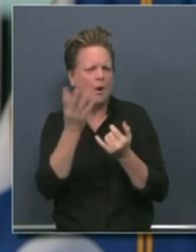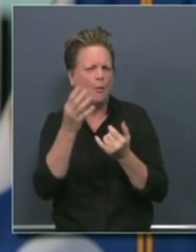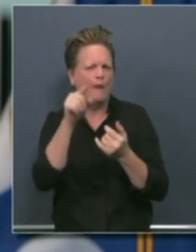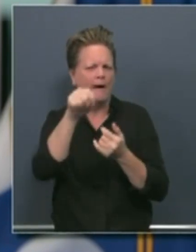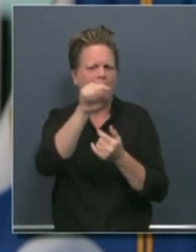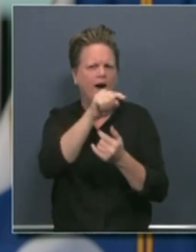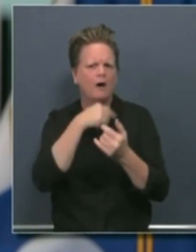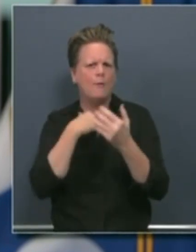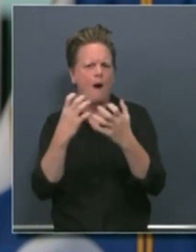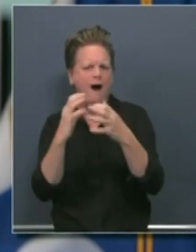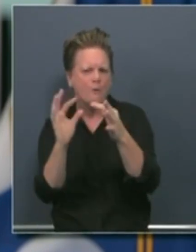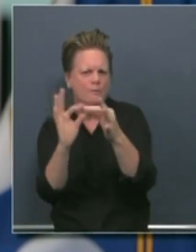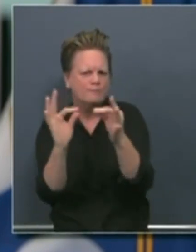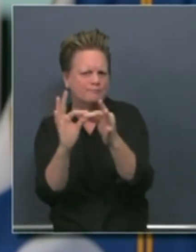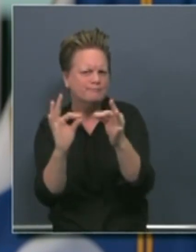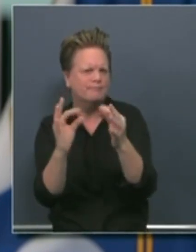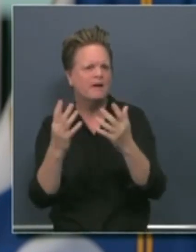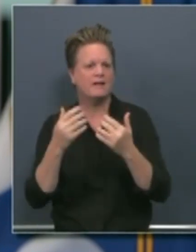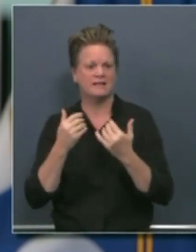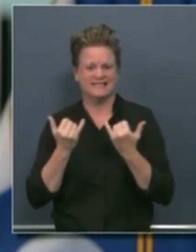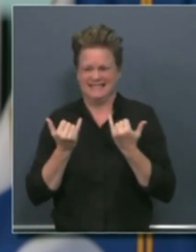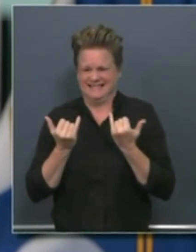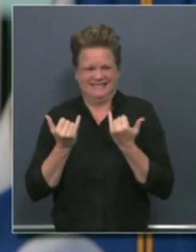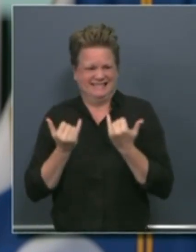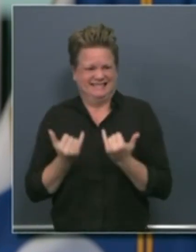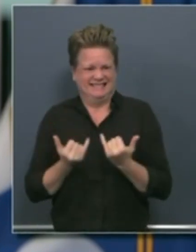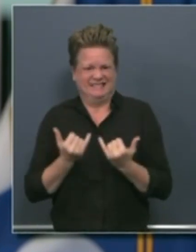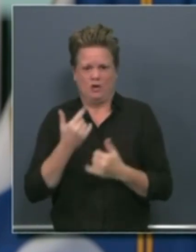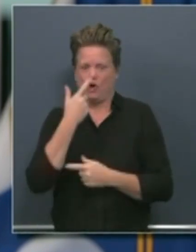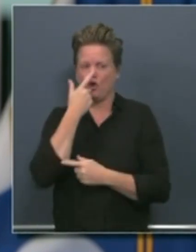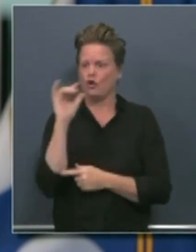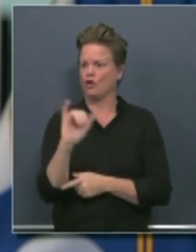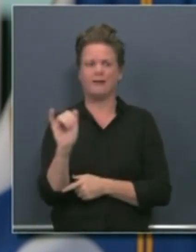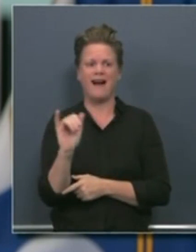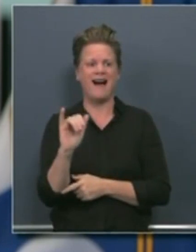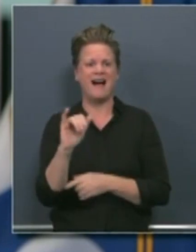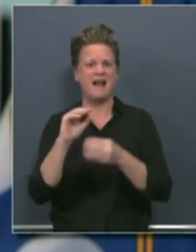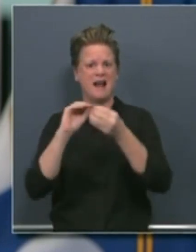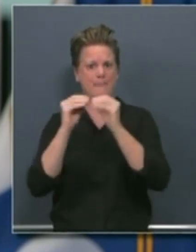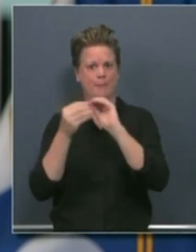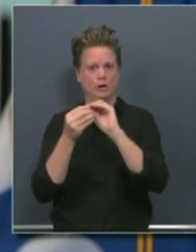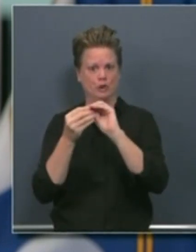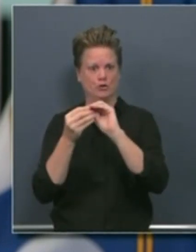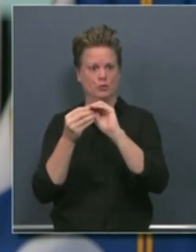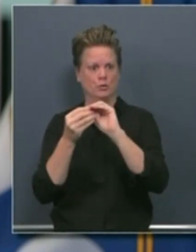THE LAST A YEAR. I SAY ALL THAT AS I SAID ALL OF THAT ON